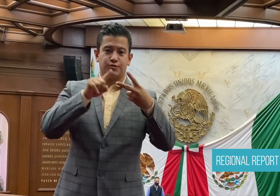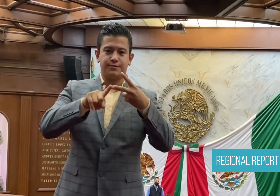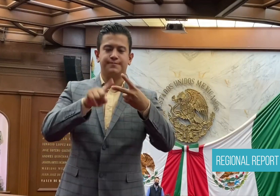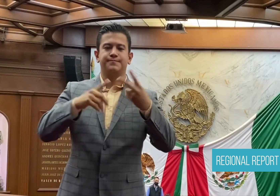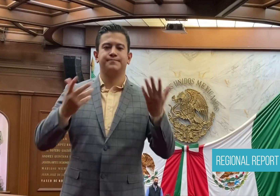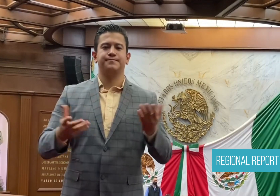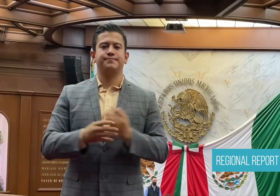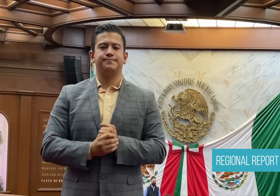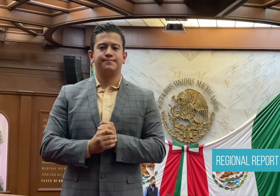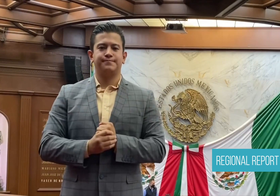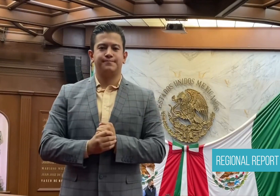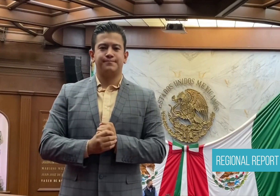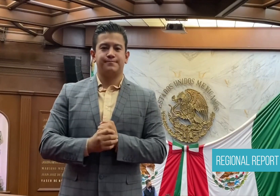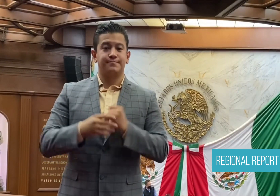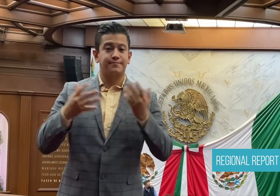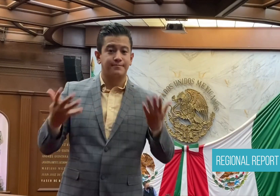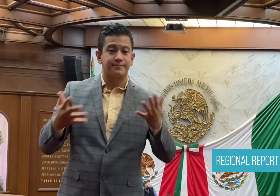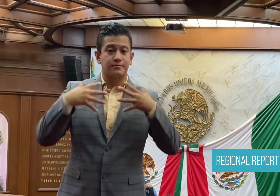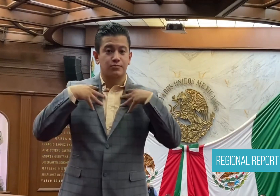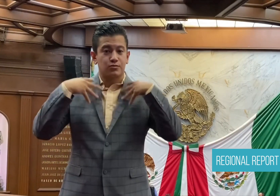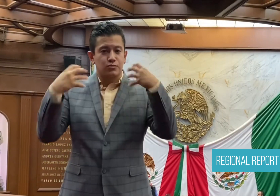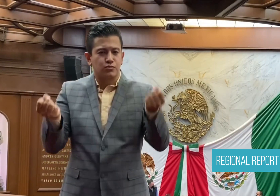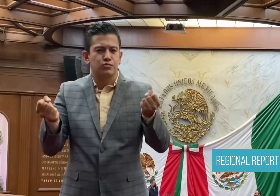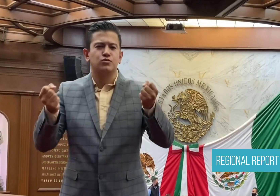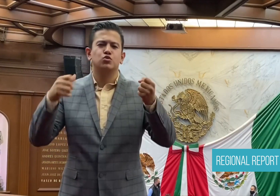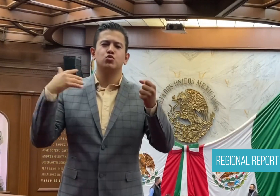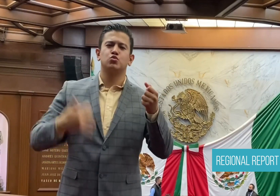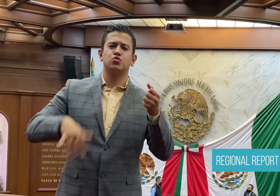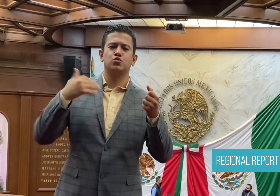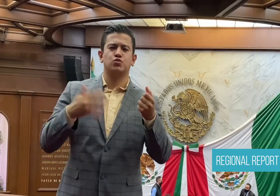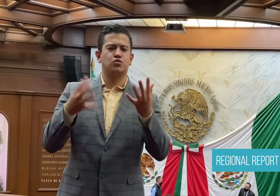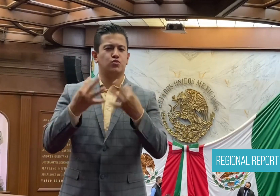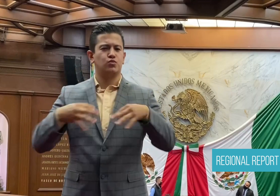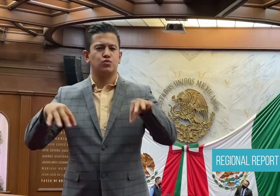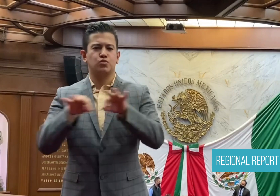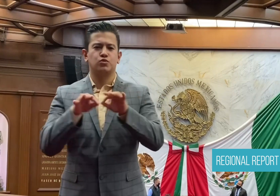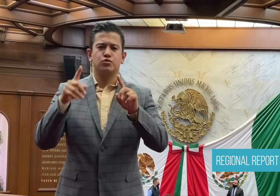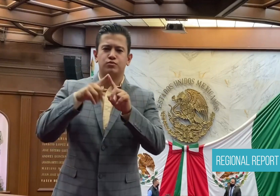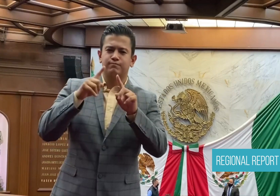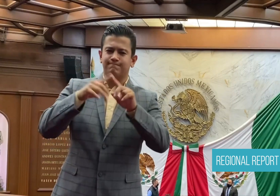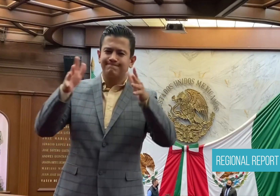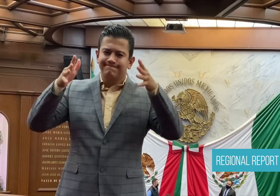Why? There is oppression and discrimination. I want to remove